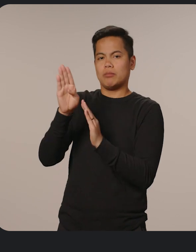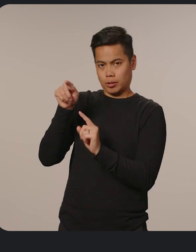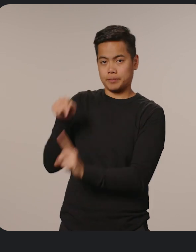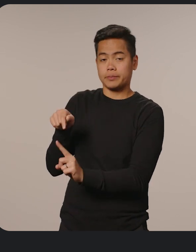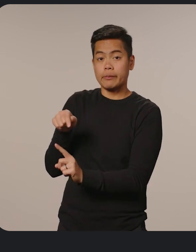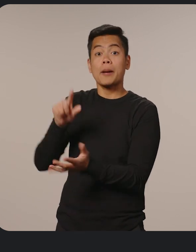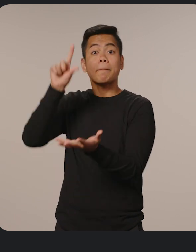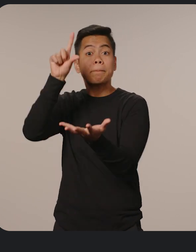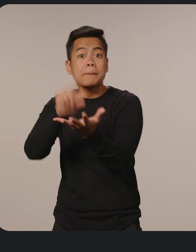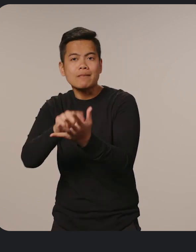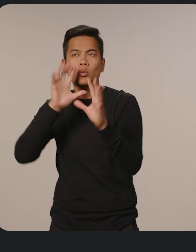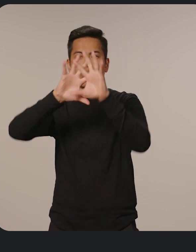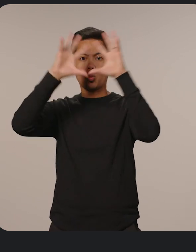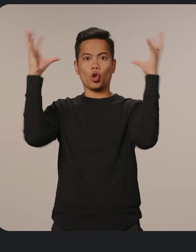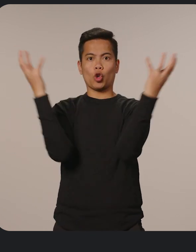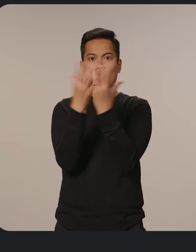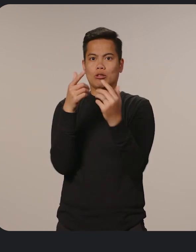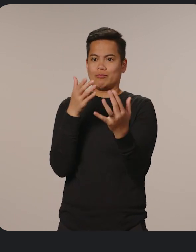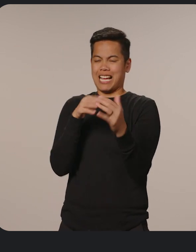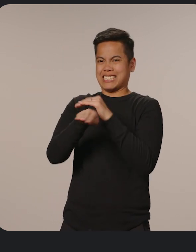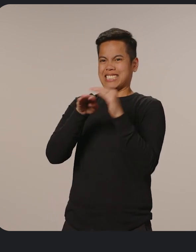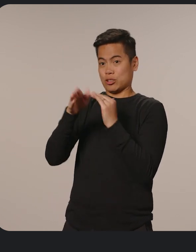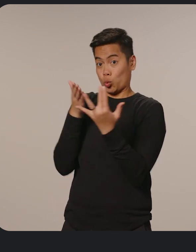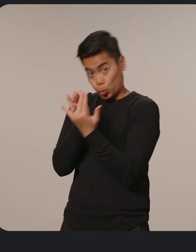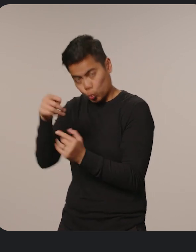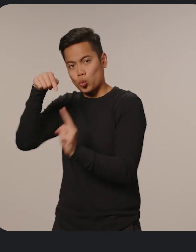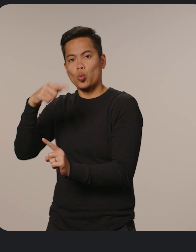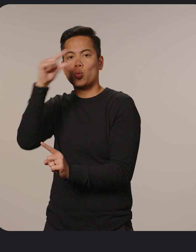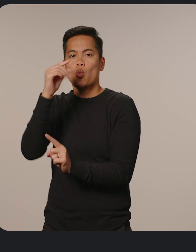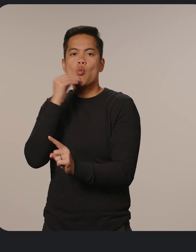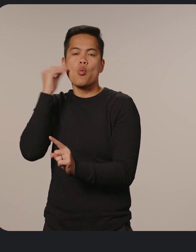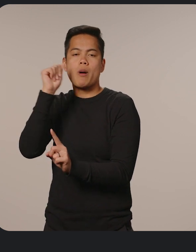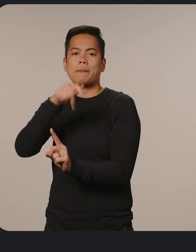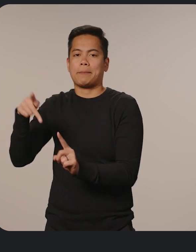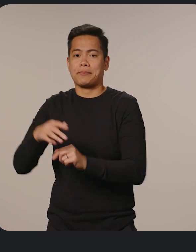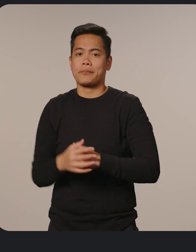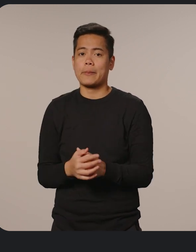of automations you can create. These are based on themes we uncovered in user research,